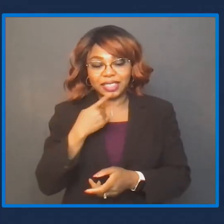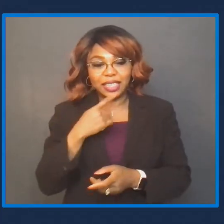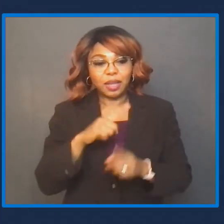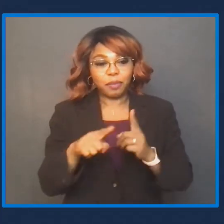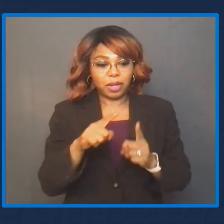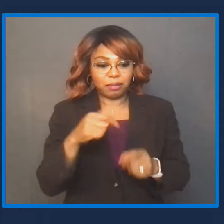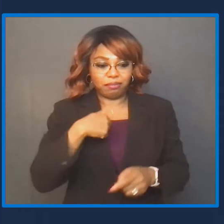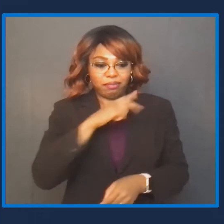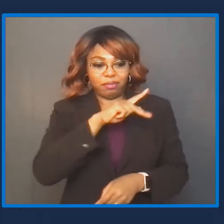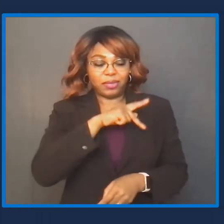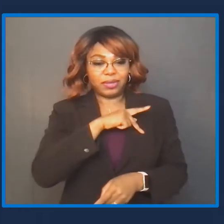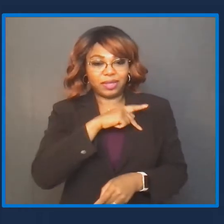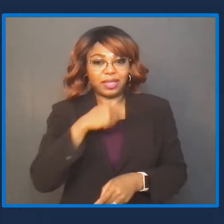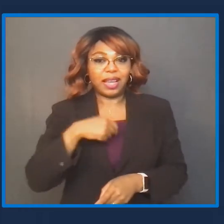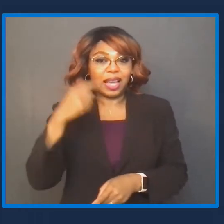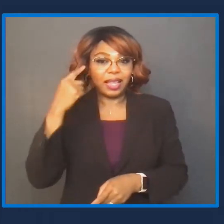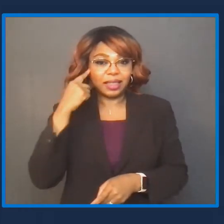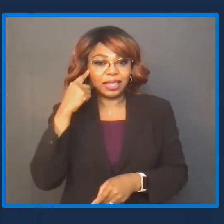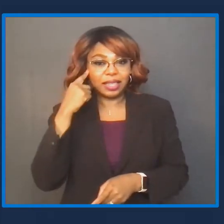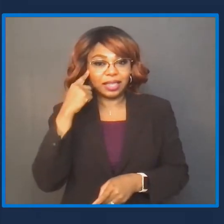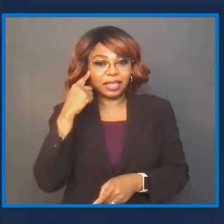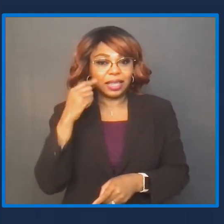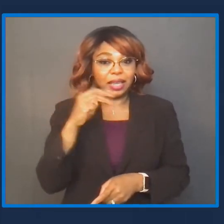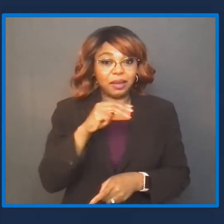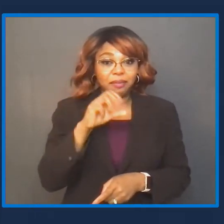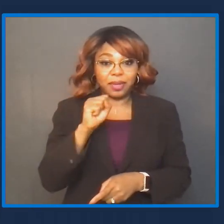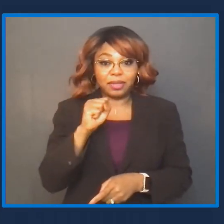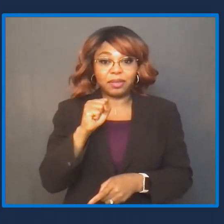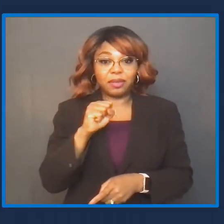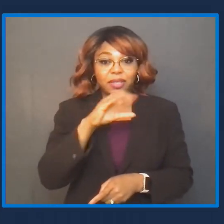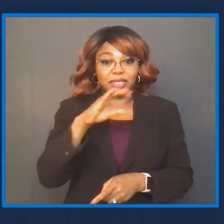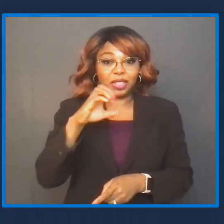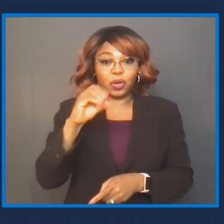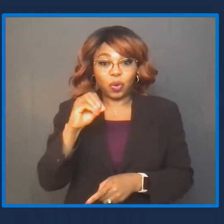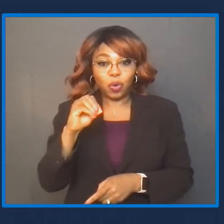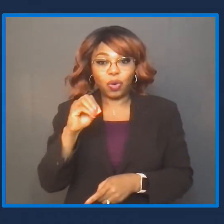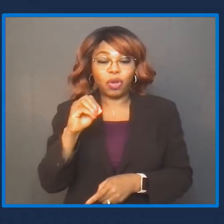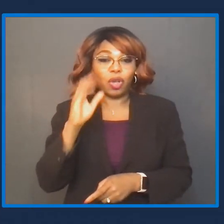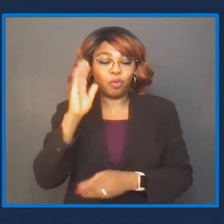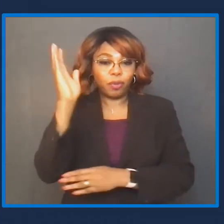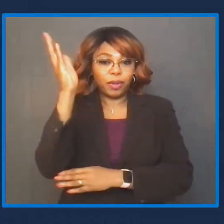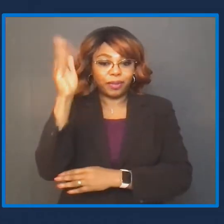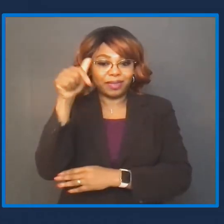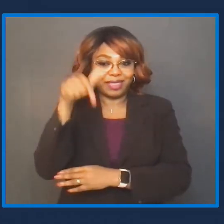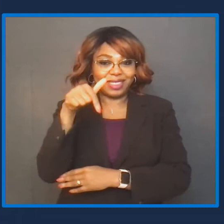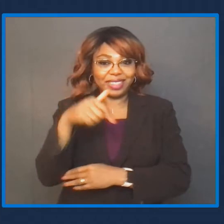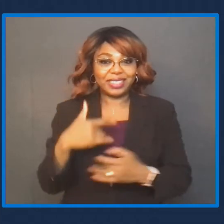I think the fact that Microsoft's CEO is going to be speaking at this event is a major part of this.